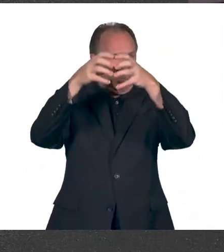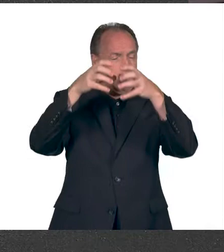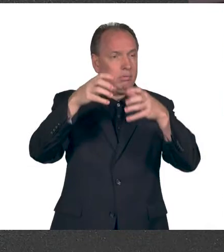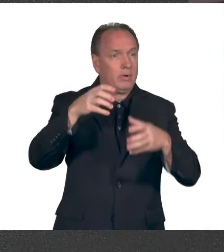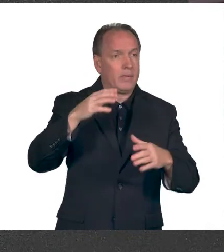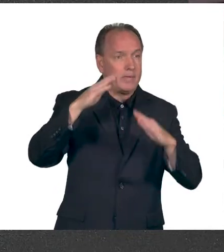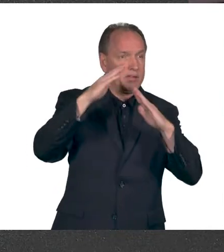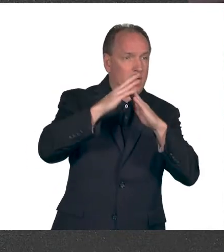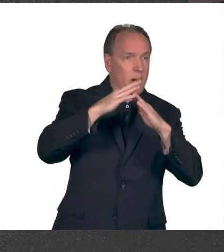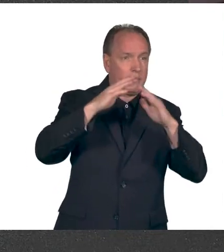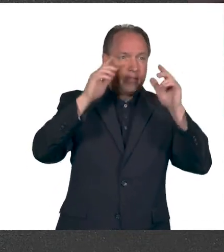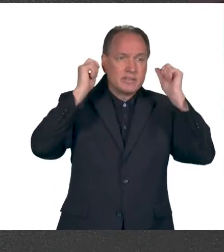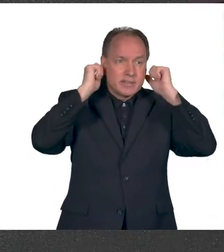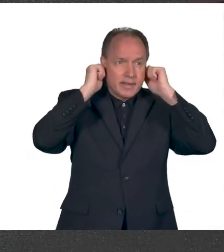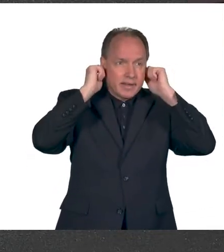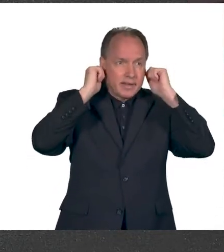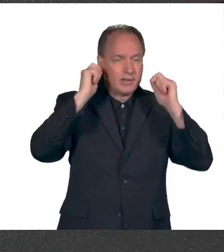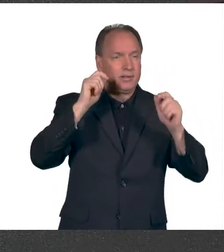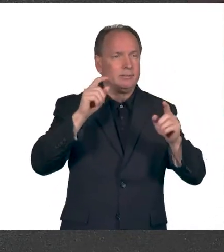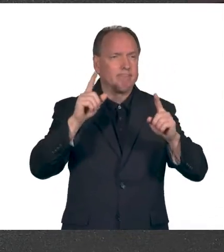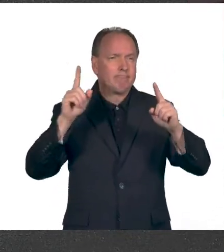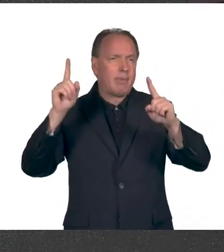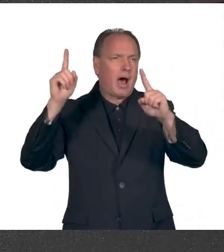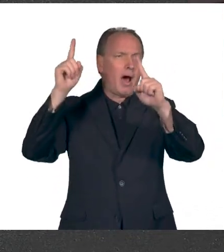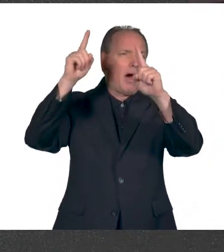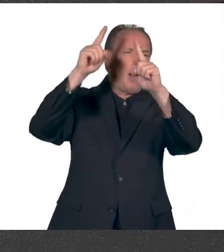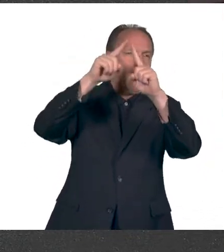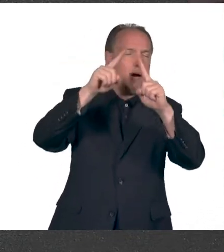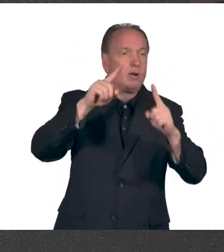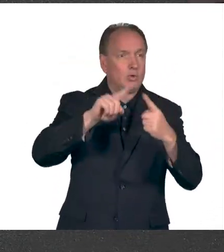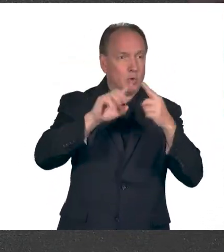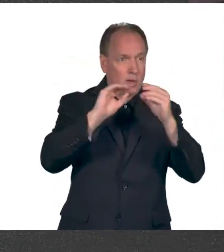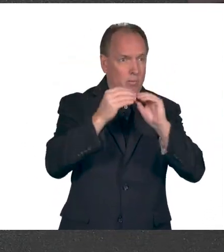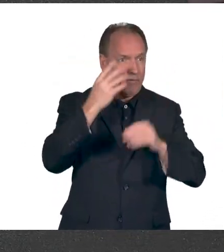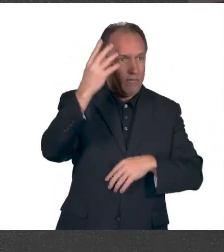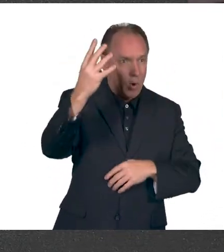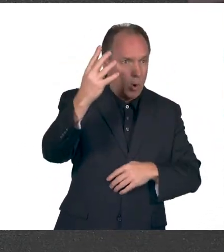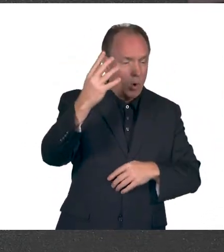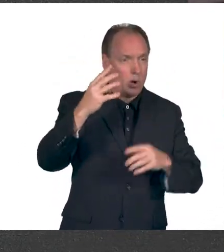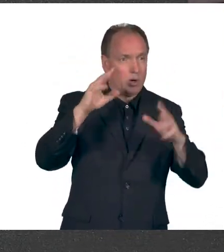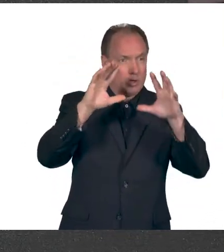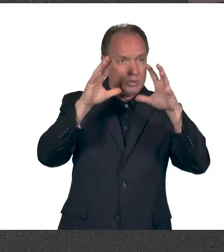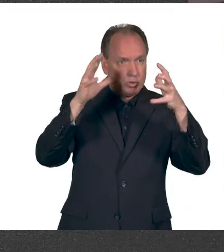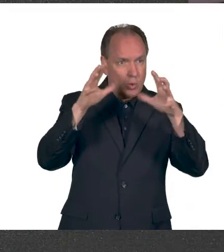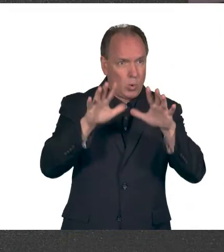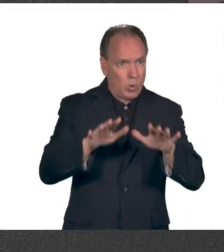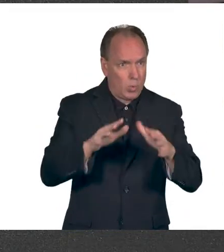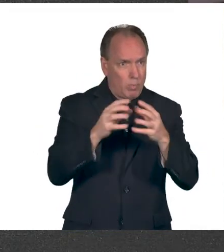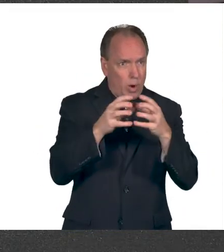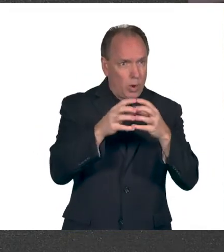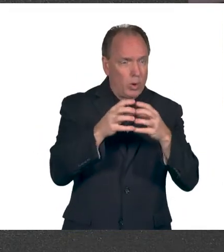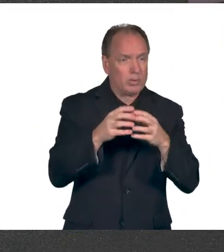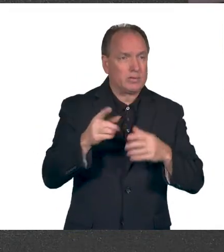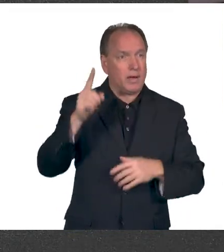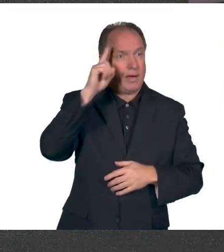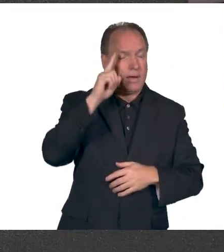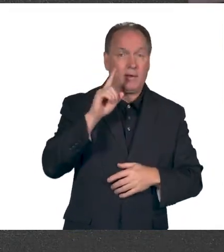The top of his ear comes to about number four, he's four snowballs high.